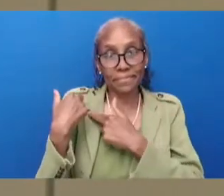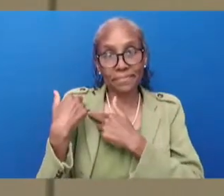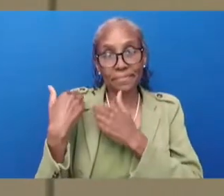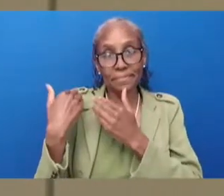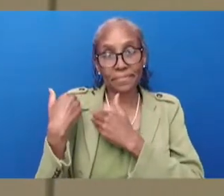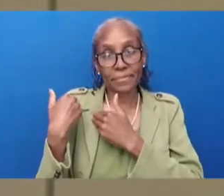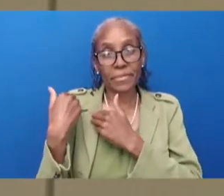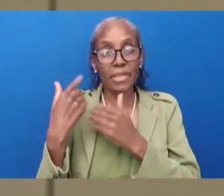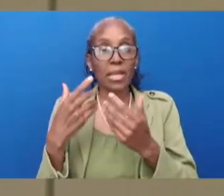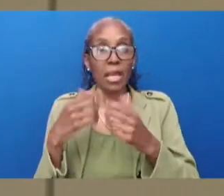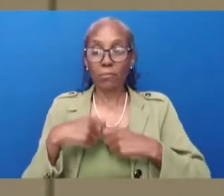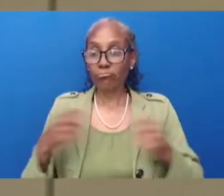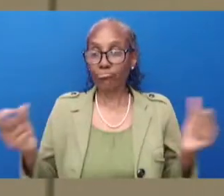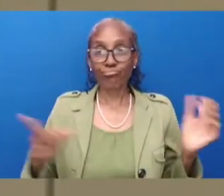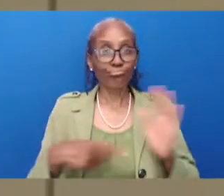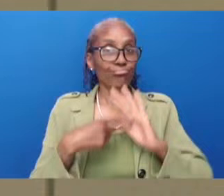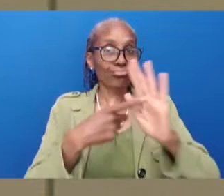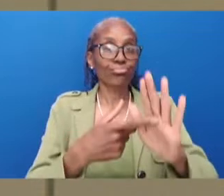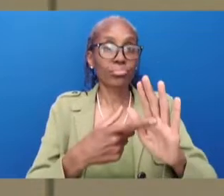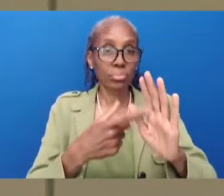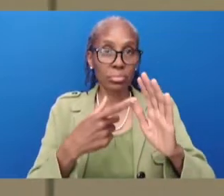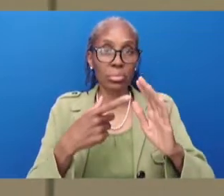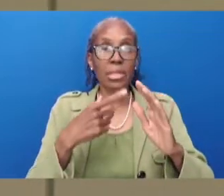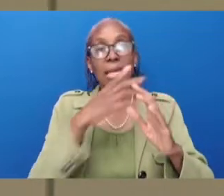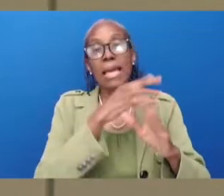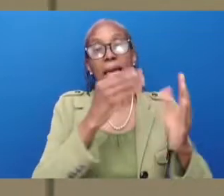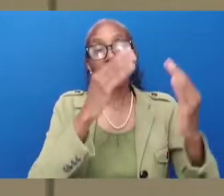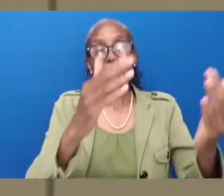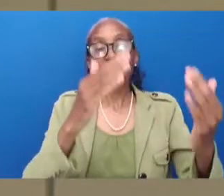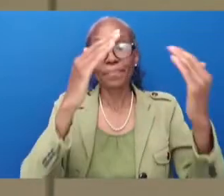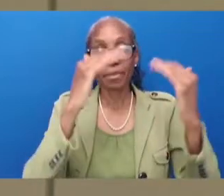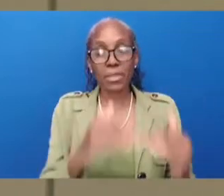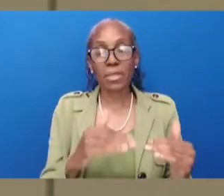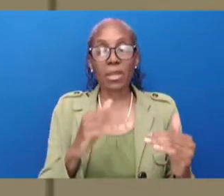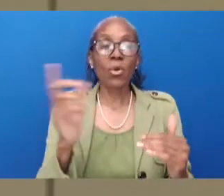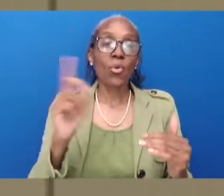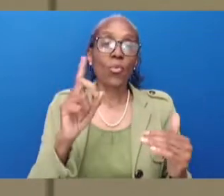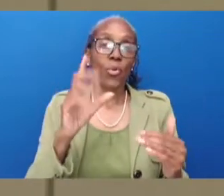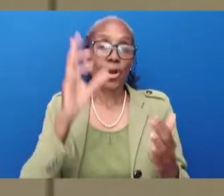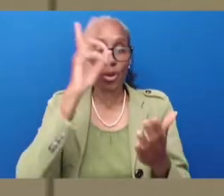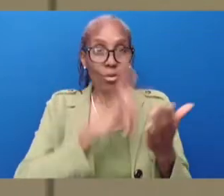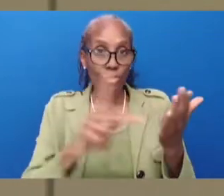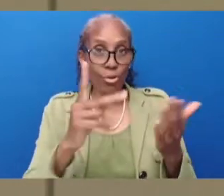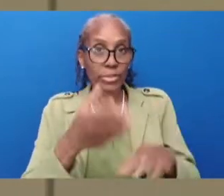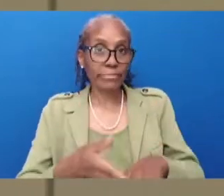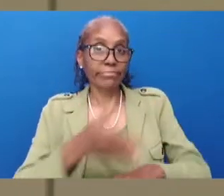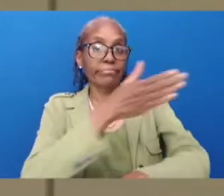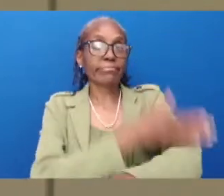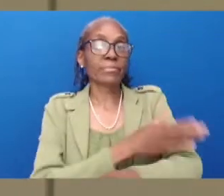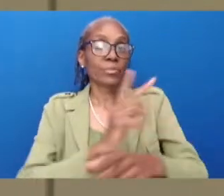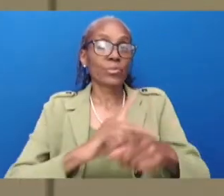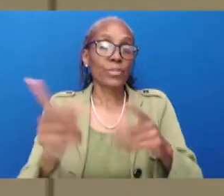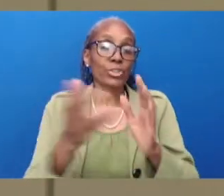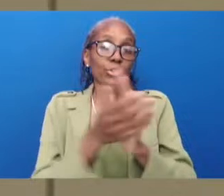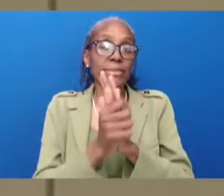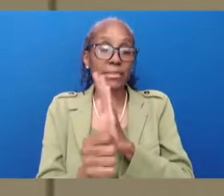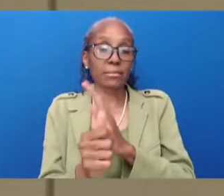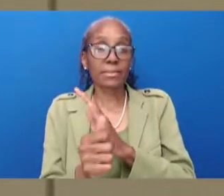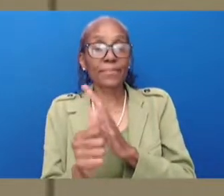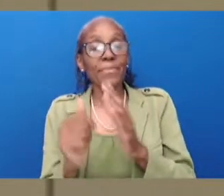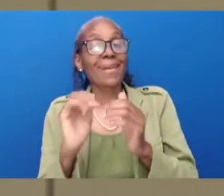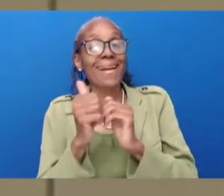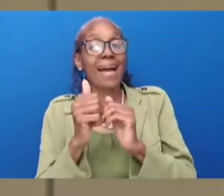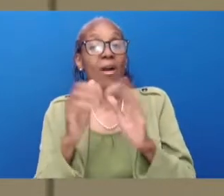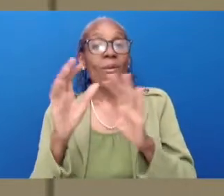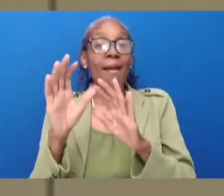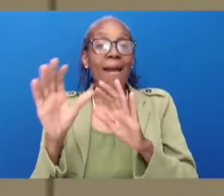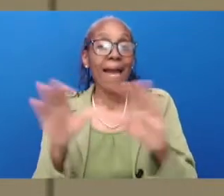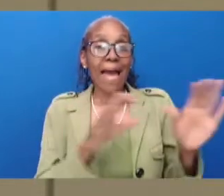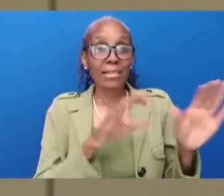WHICH ARE VITAL FOR